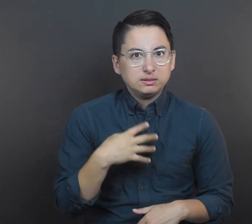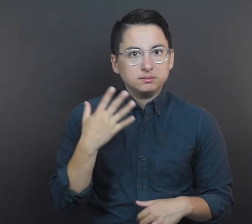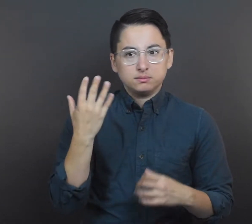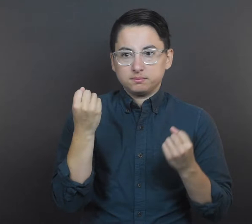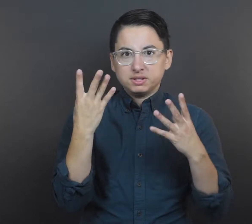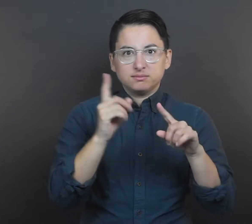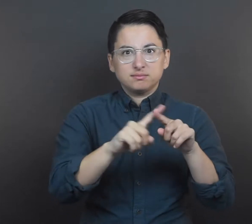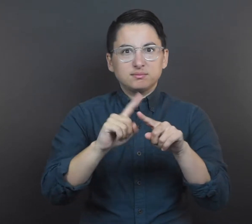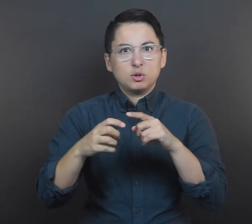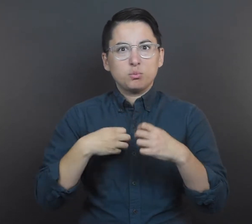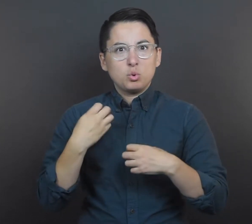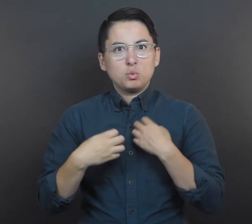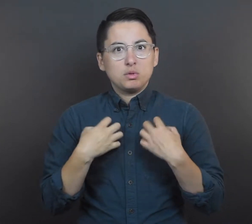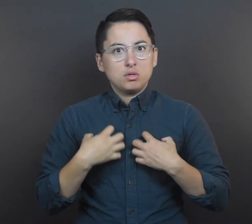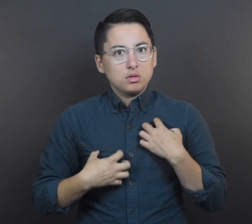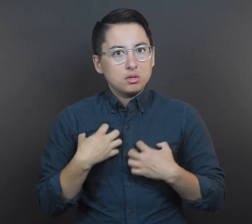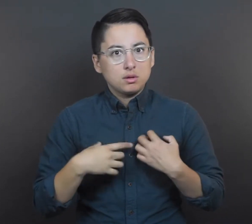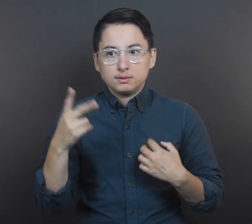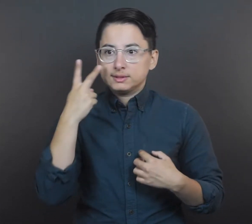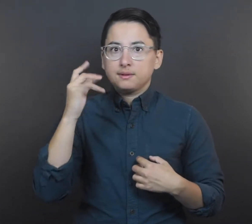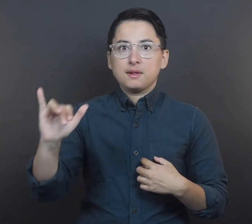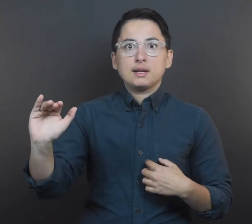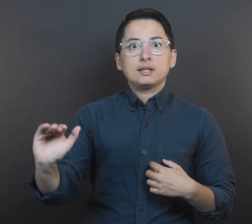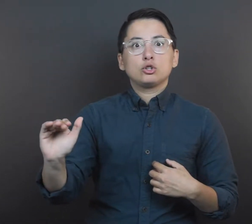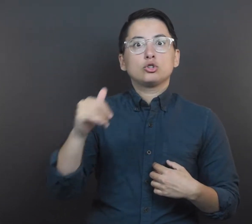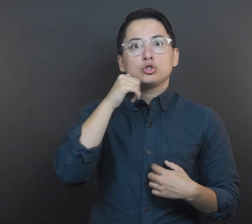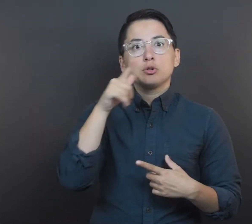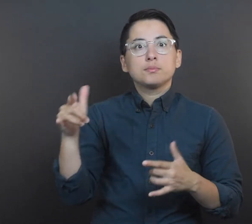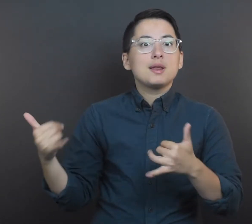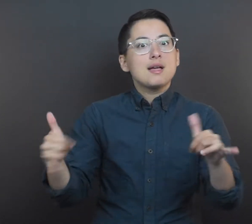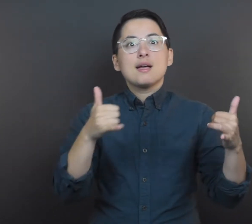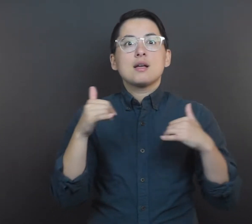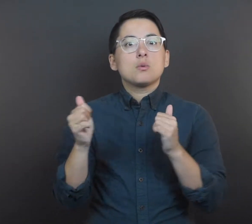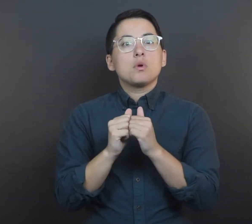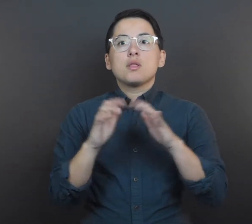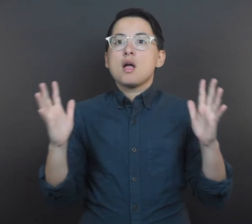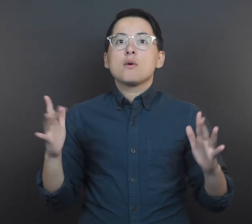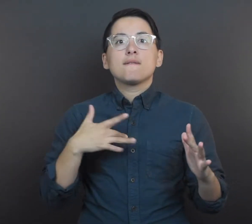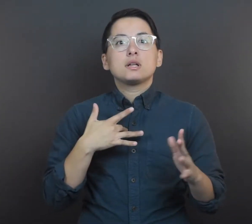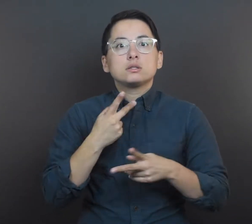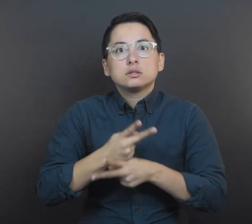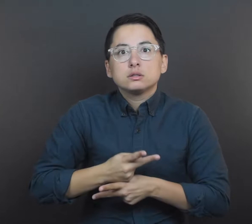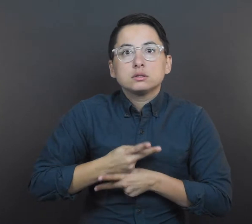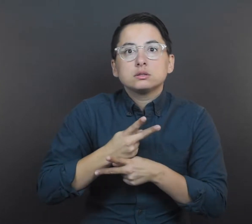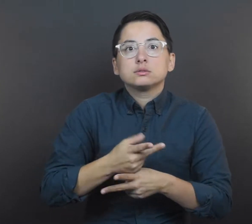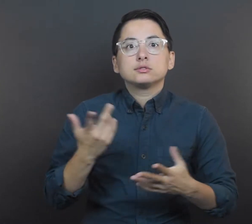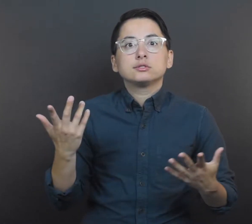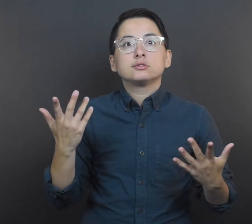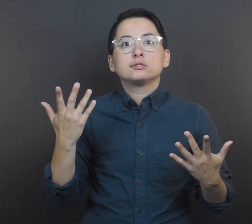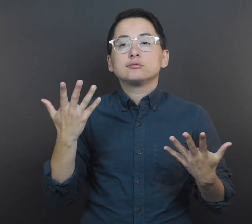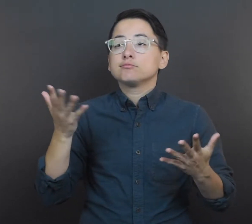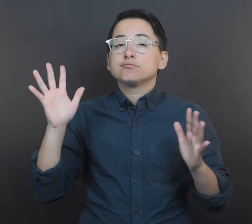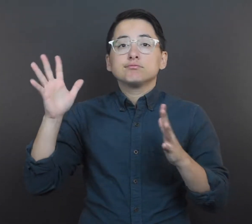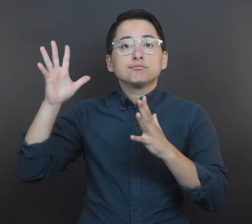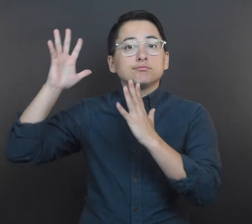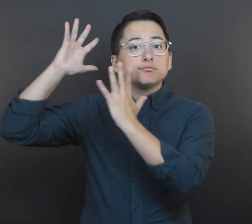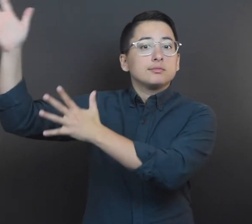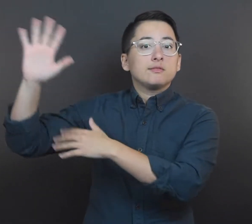a lick of caution—so blissfully far from the chaos of her home country.